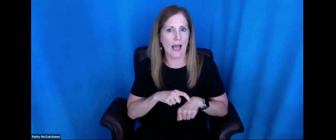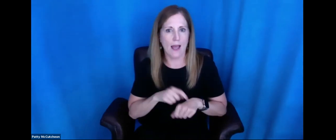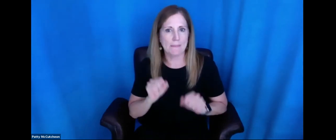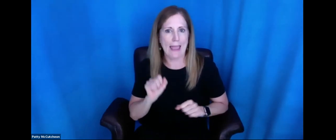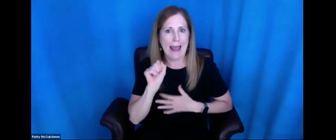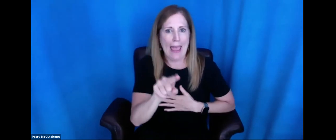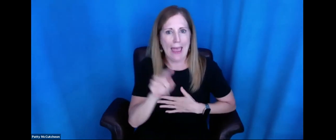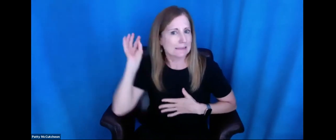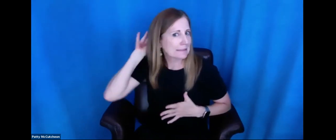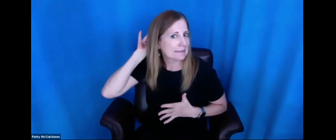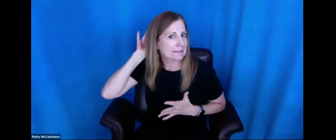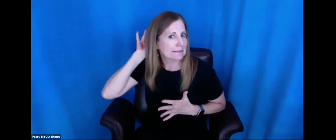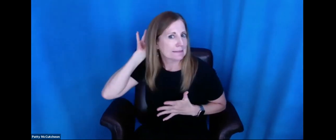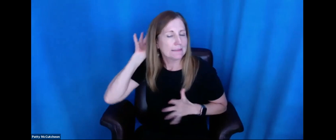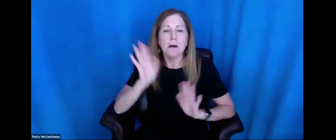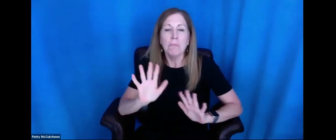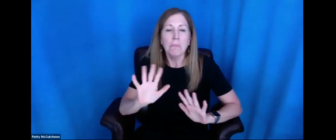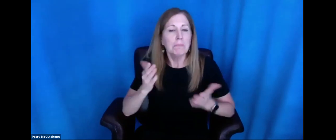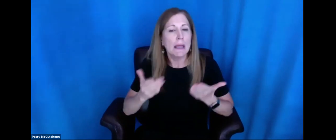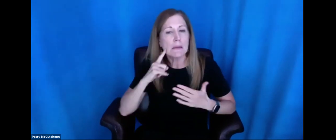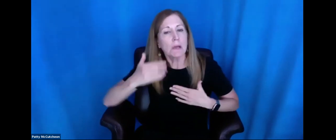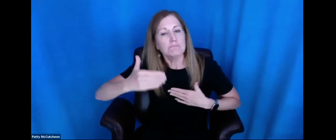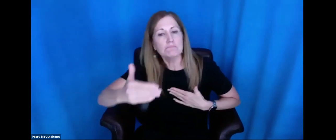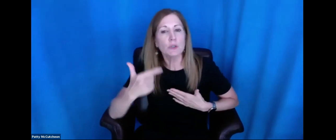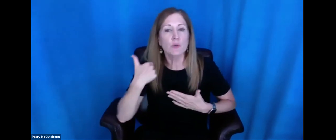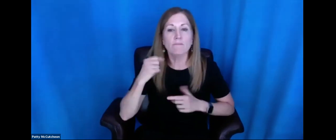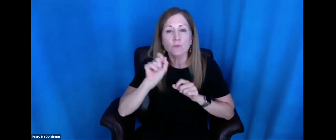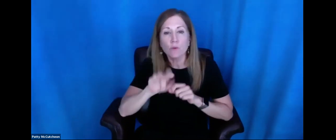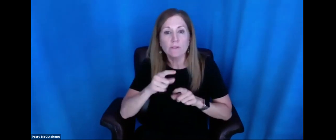You may have questions of Michael Wall or Nasser Mussa from our office.